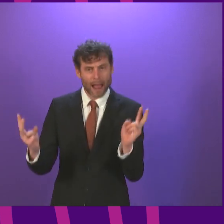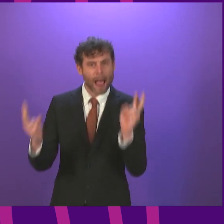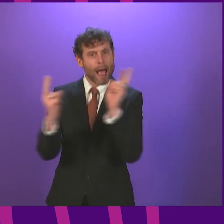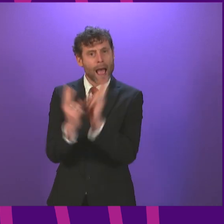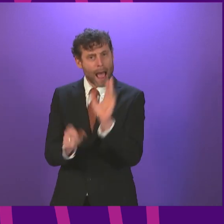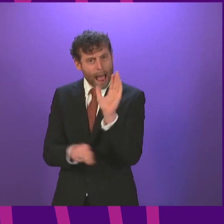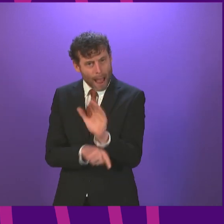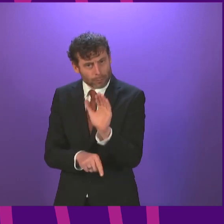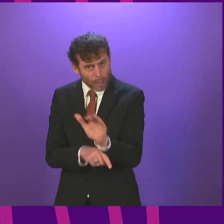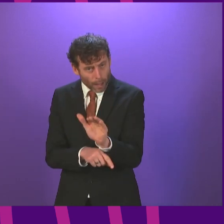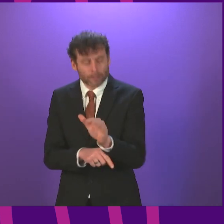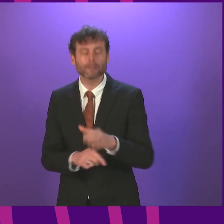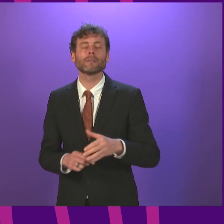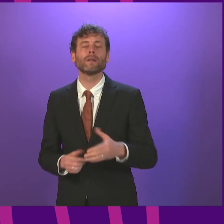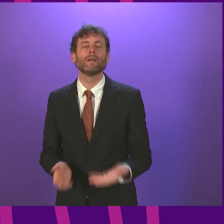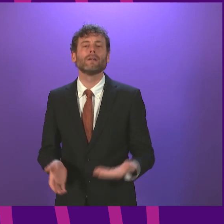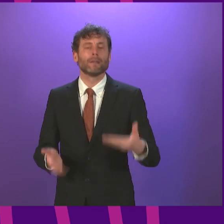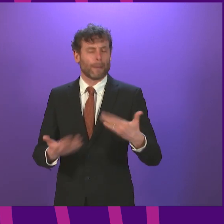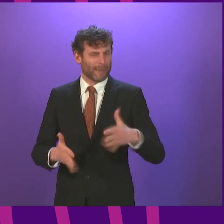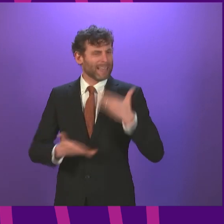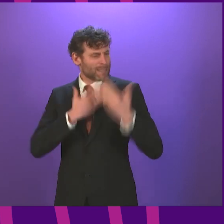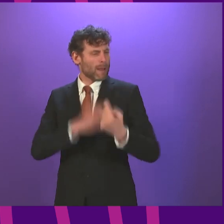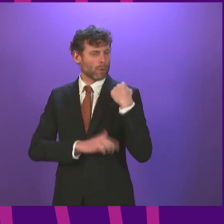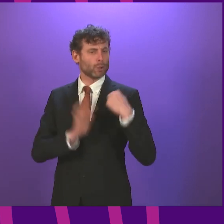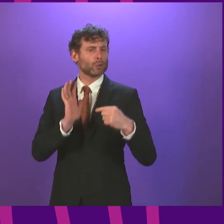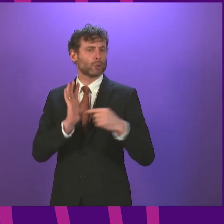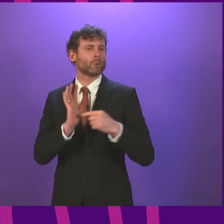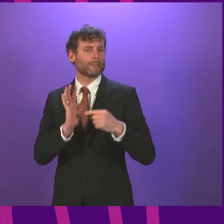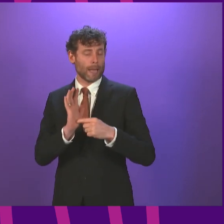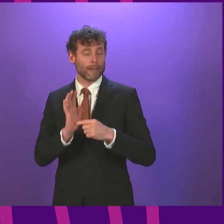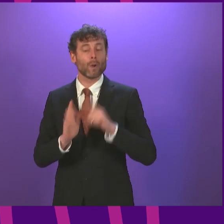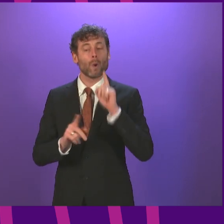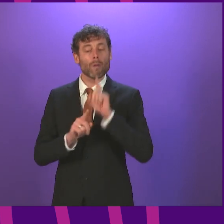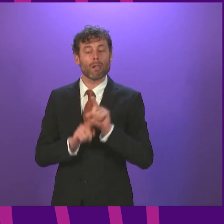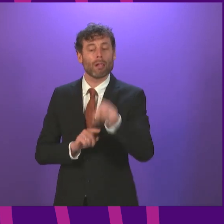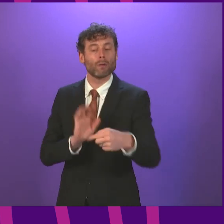tomorrow. Further, as I have indicated, I will provide more information next Tuesday